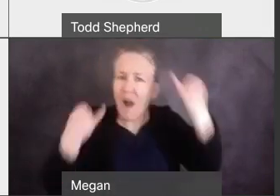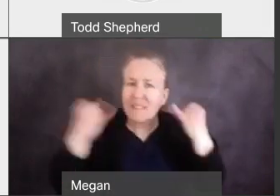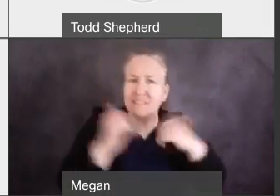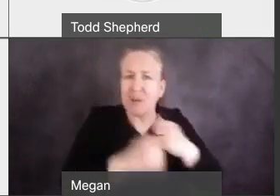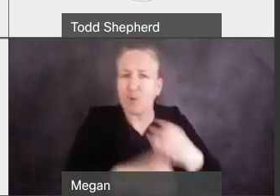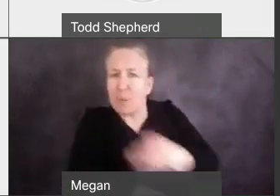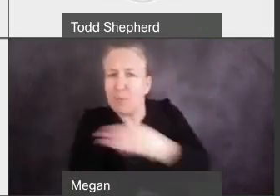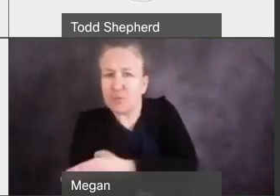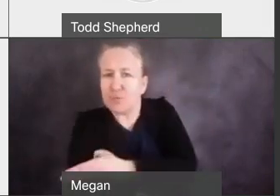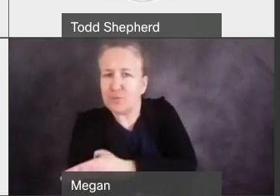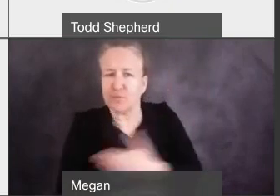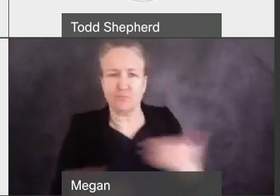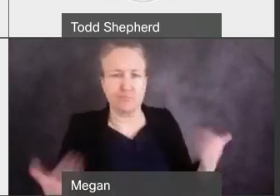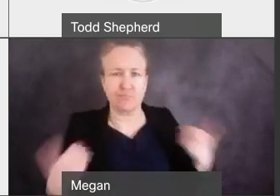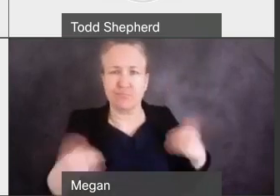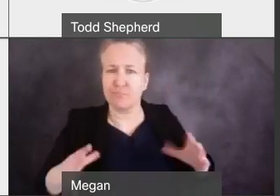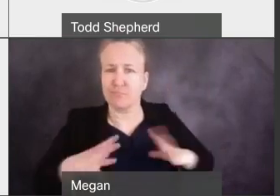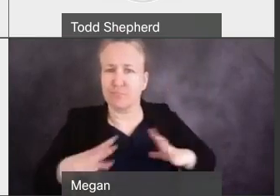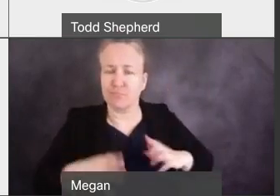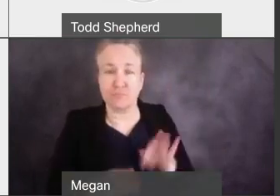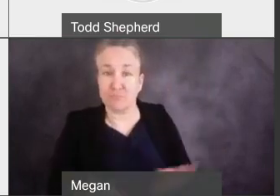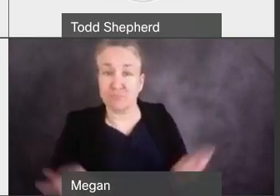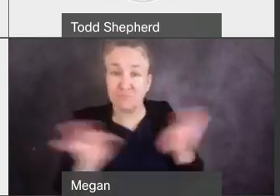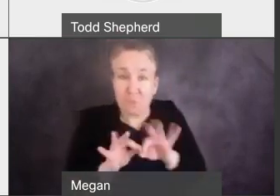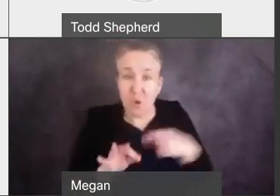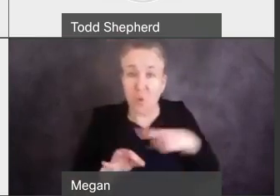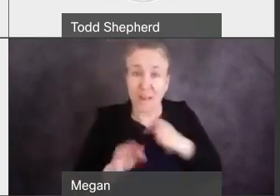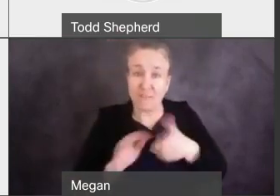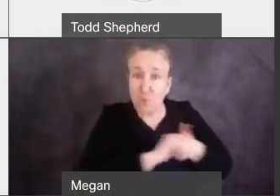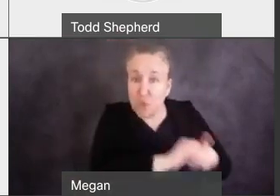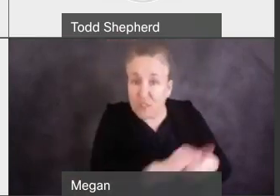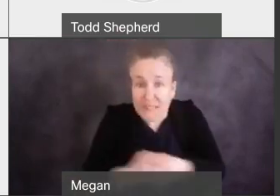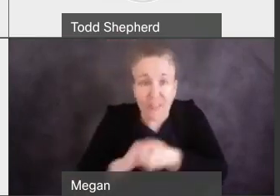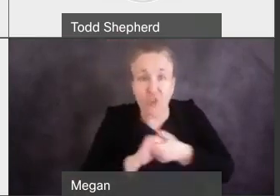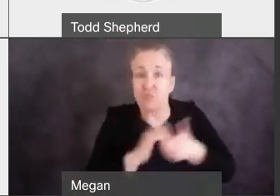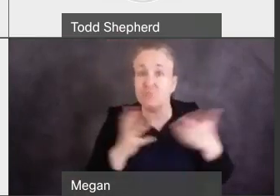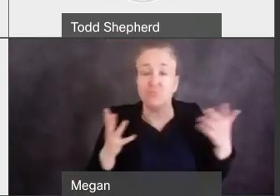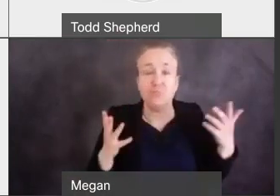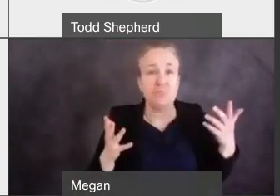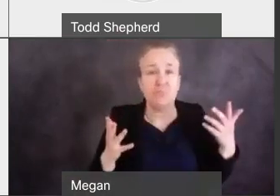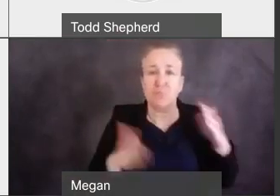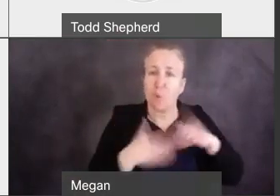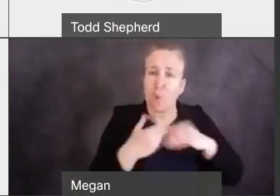better. So, you know, I just think we have to work together to all to all achieve the same goal which